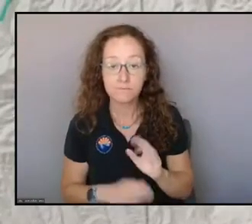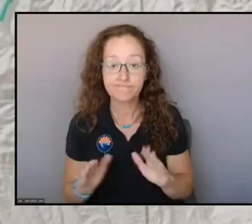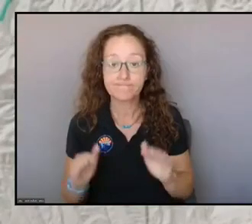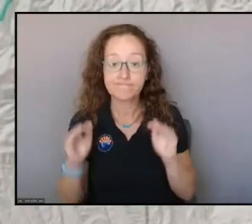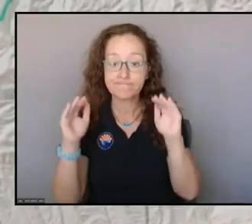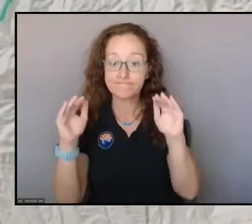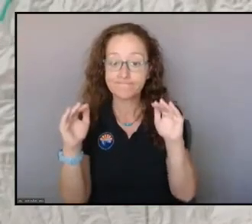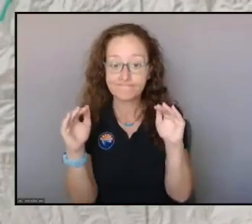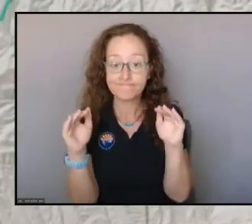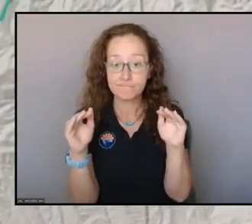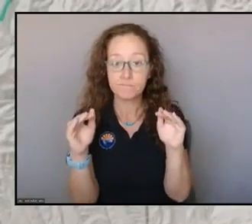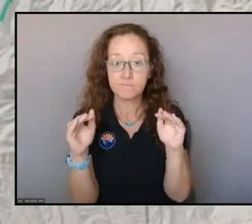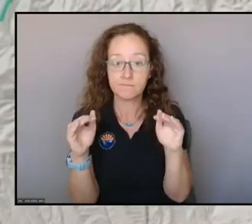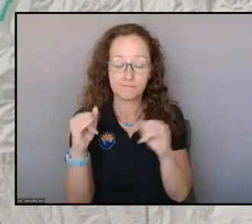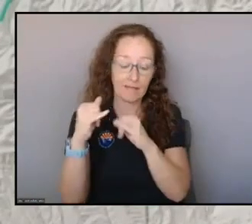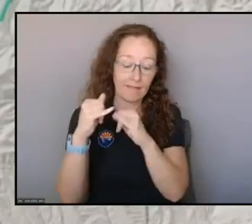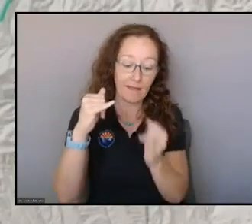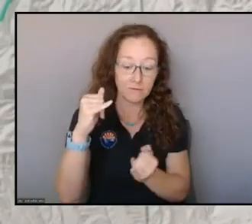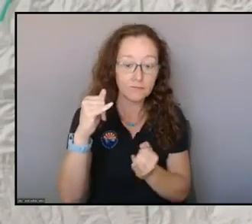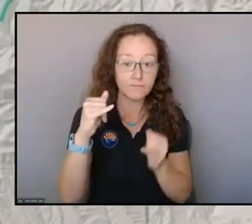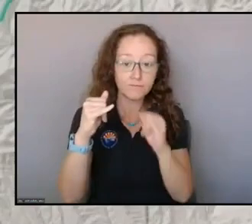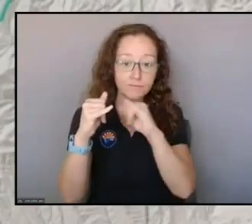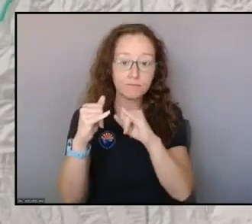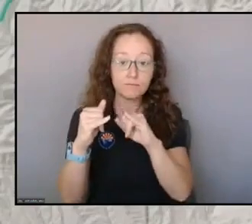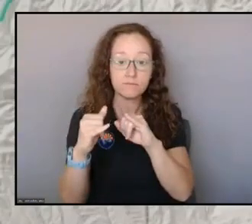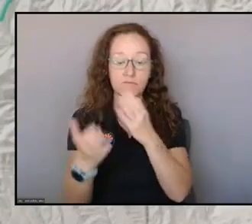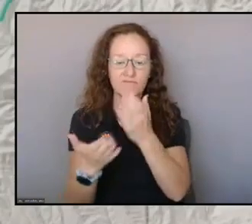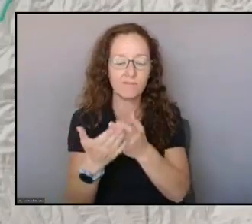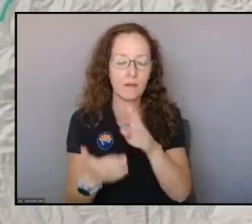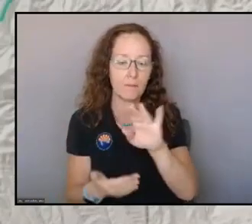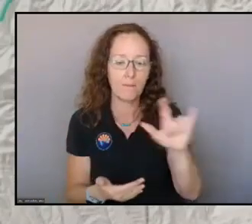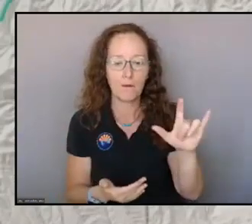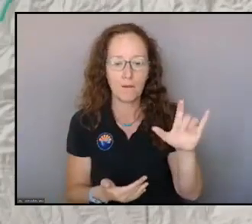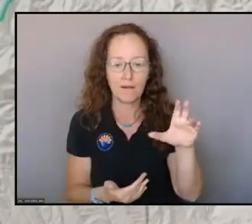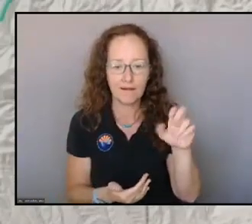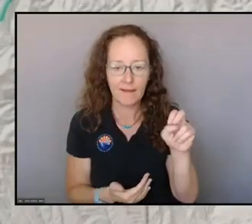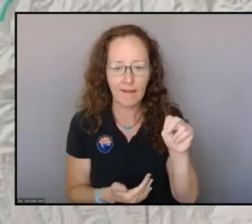BULL CANYON, STILL GOOD WORK OCCURRING IN THERE.